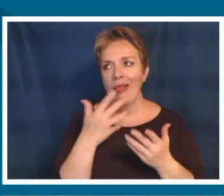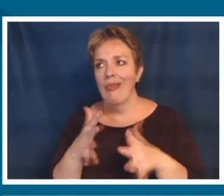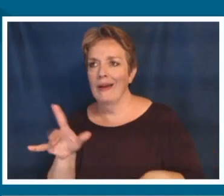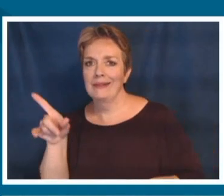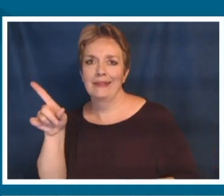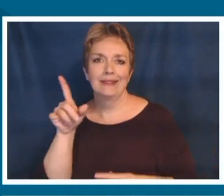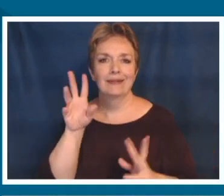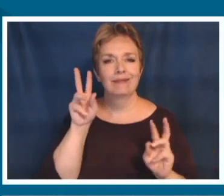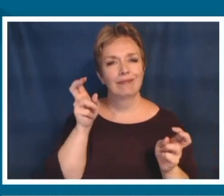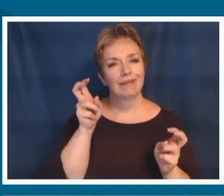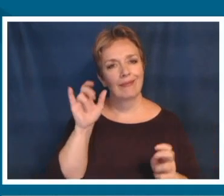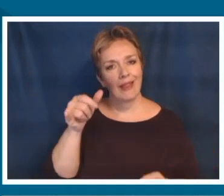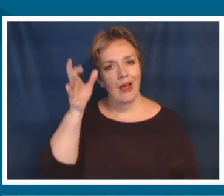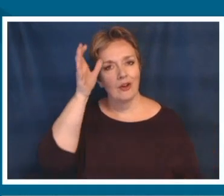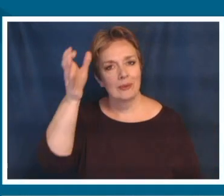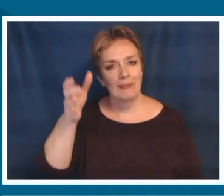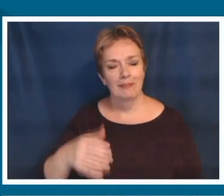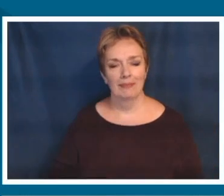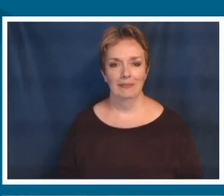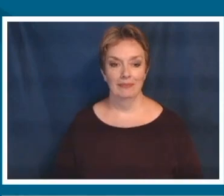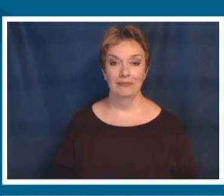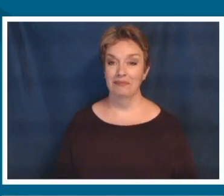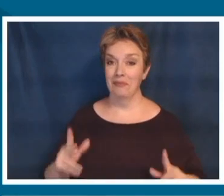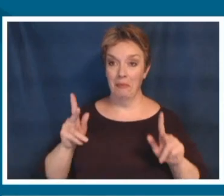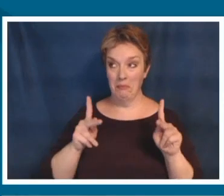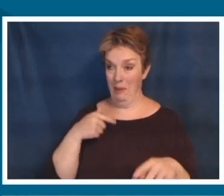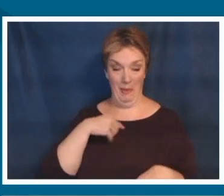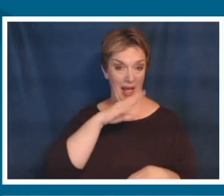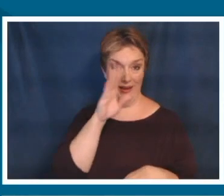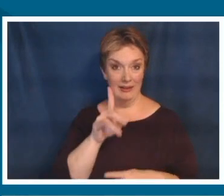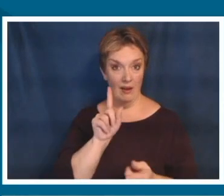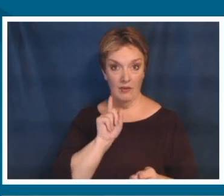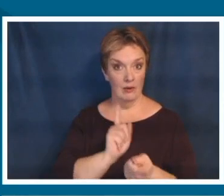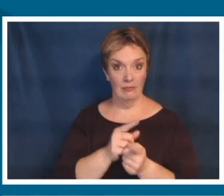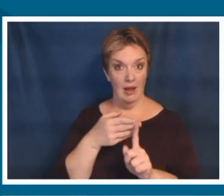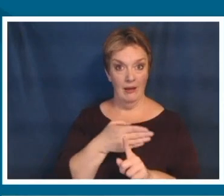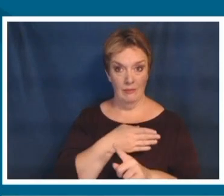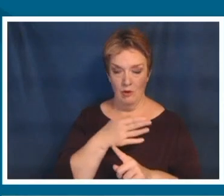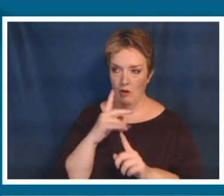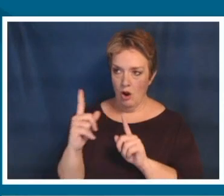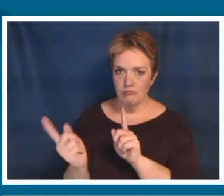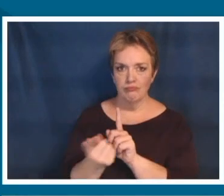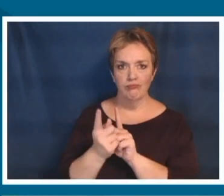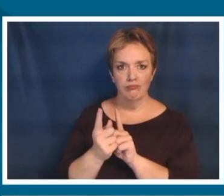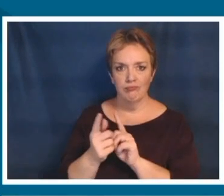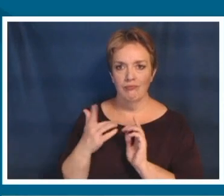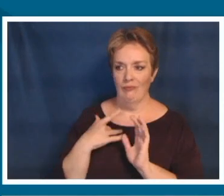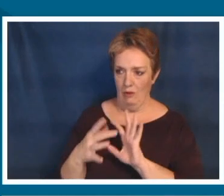people that i had never met or talked to